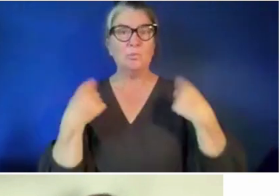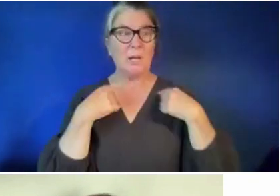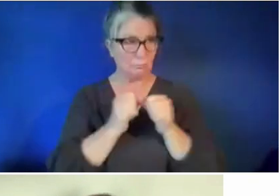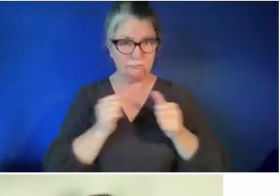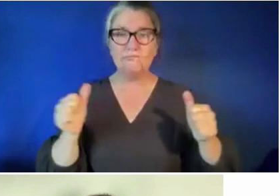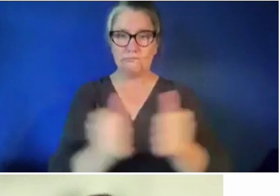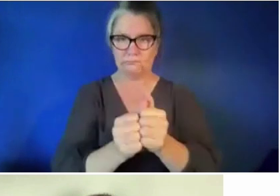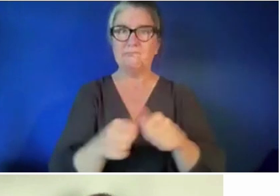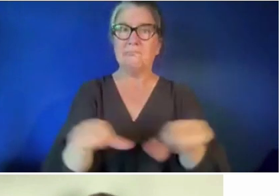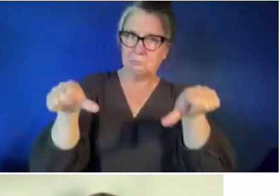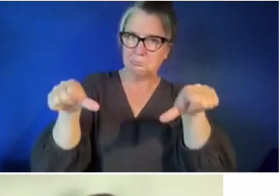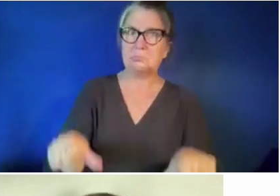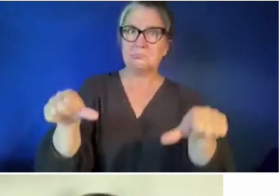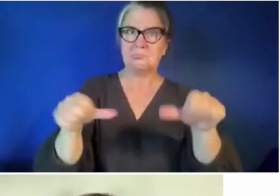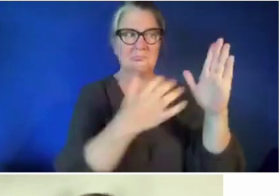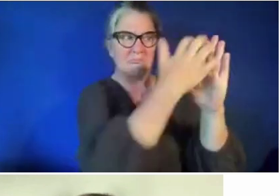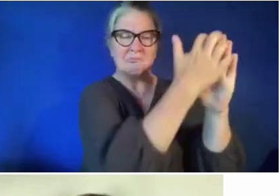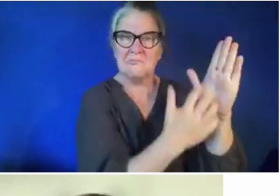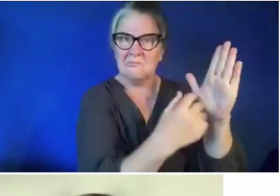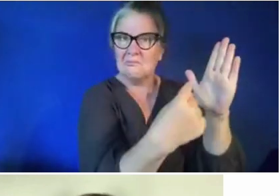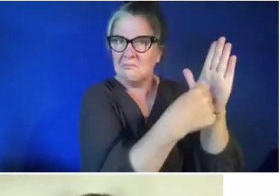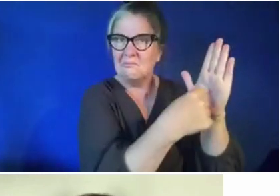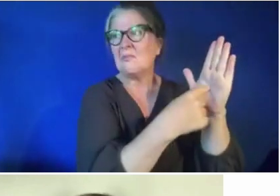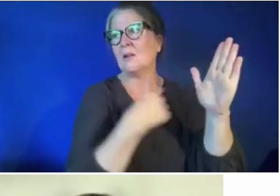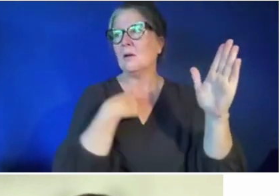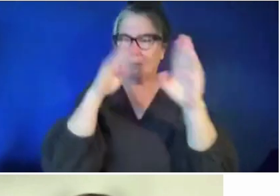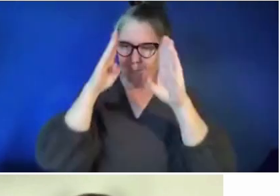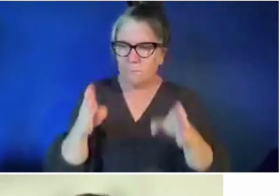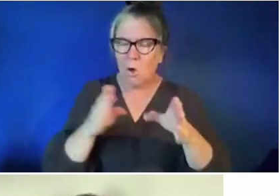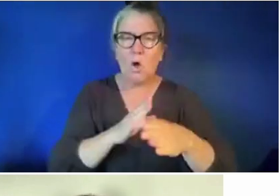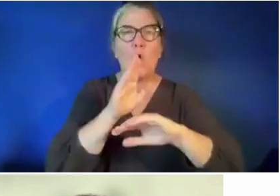This covers things like focusing with the end in mind,